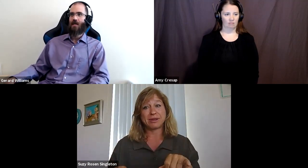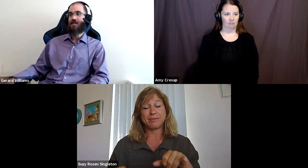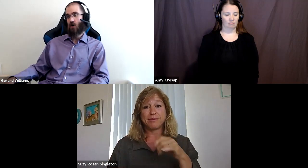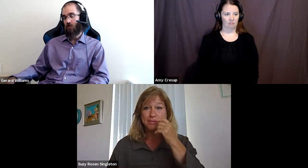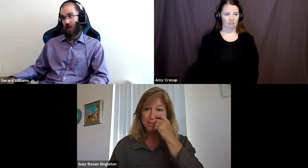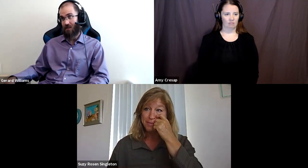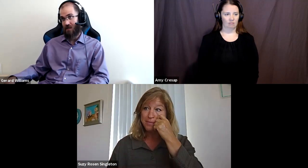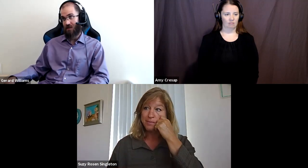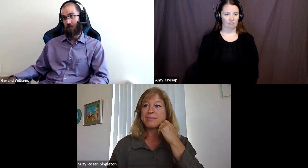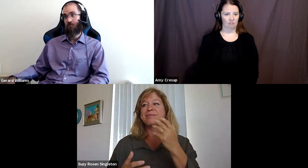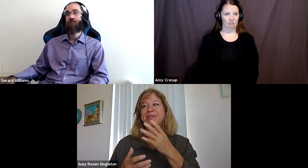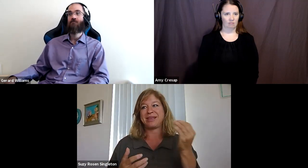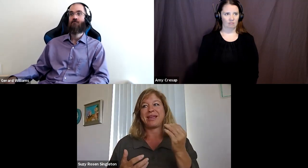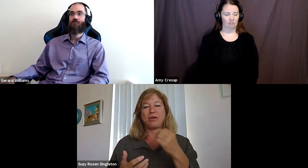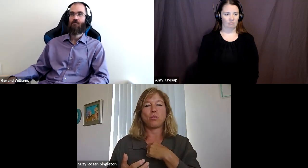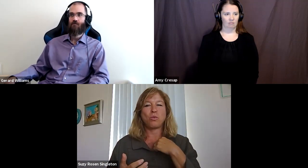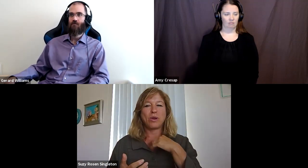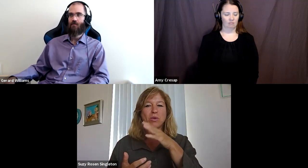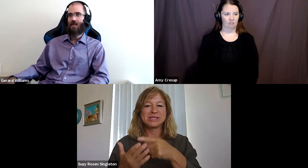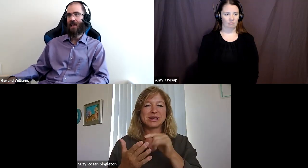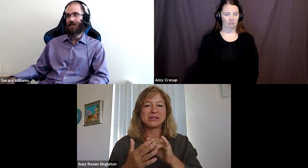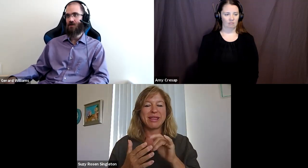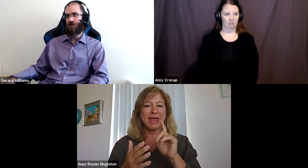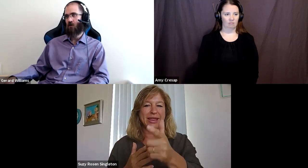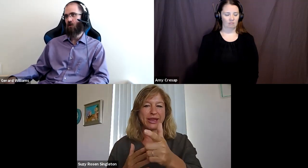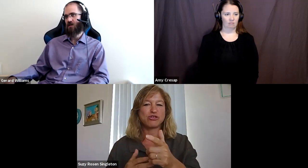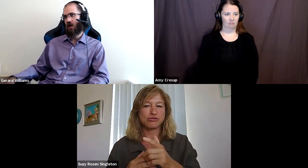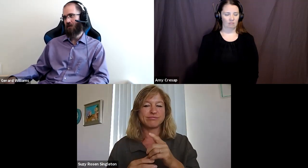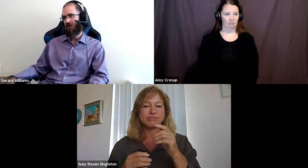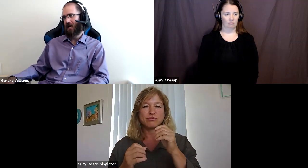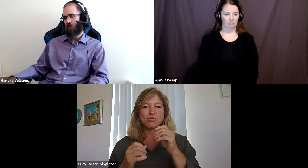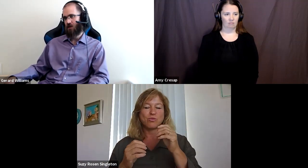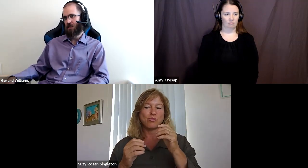is our complaint system. And we'll be talking about that in more detail